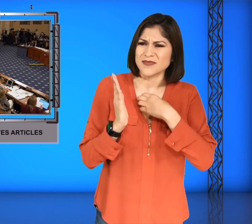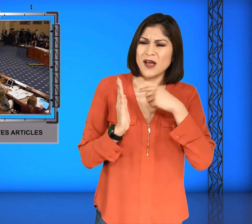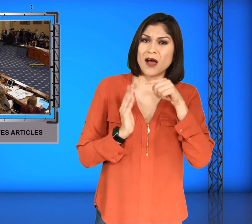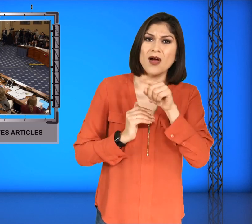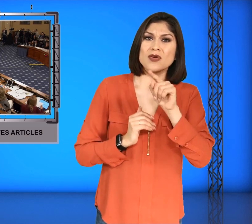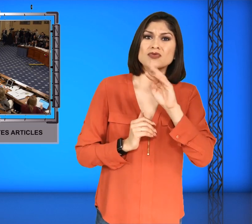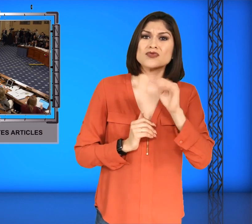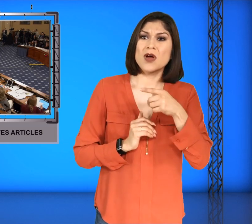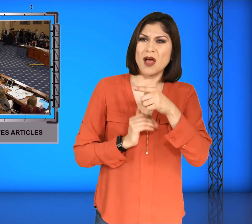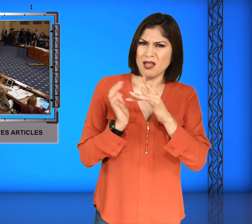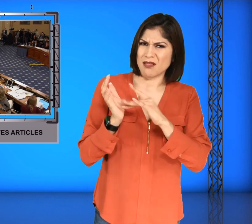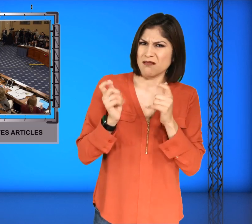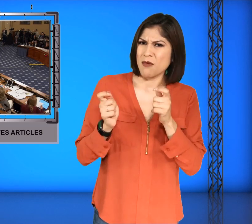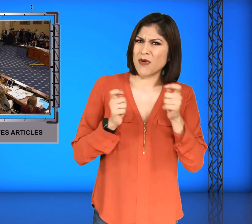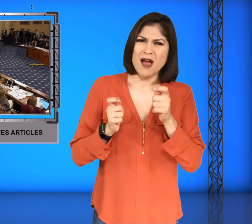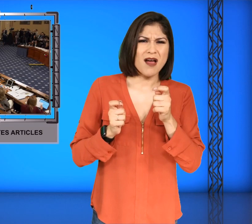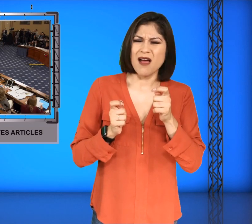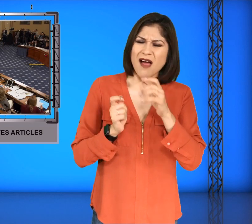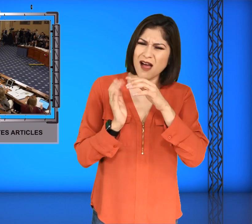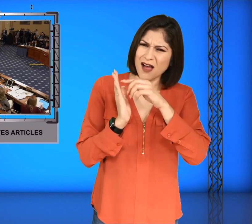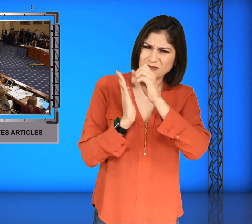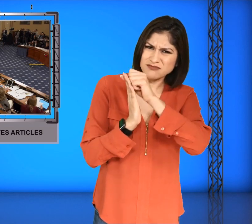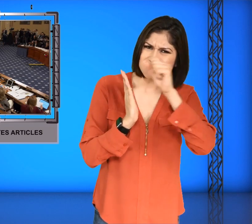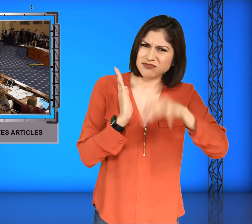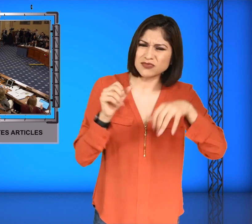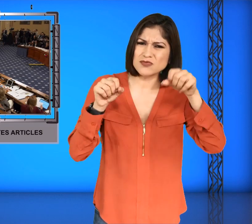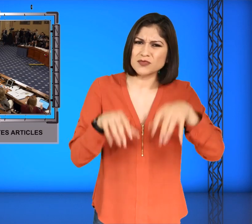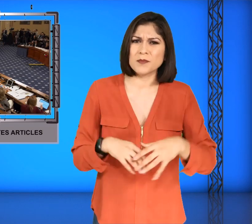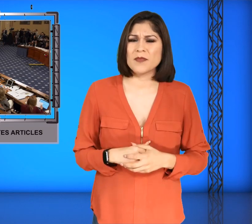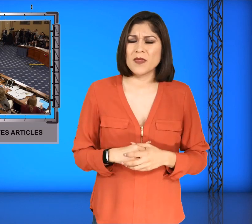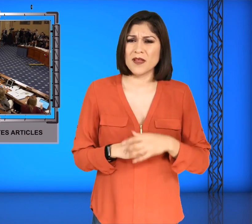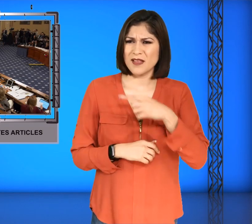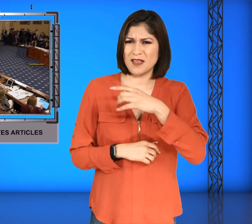the article accusing Trump of abuse of power from the impeachment articles.